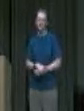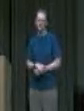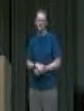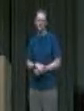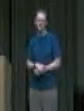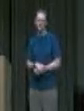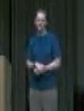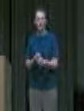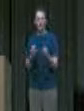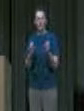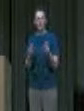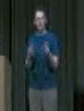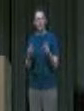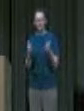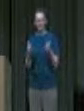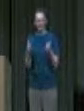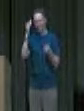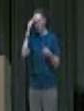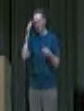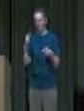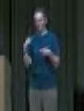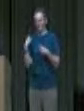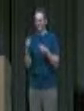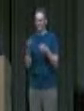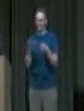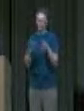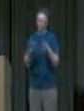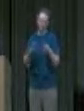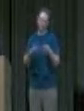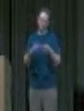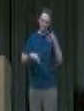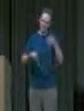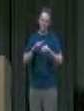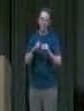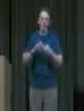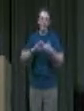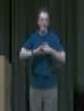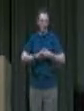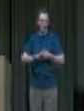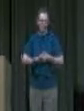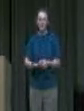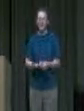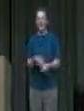okay and I I know we there's been a lot of talk tonight about Partnerships and uh I I know that